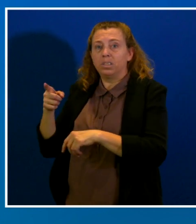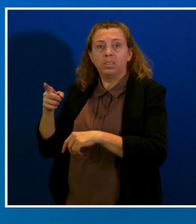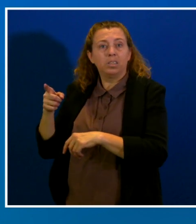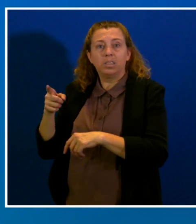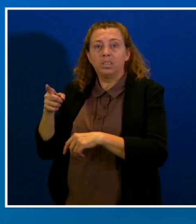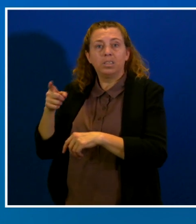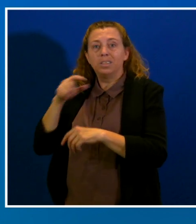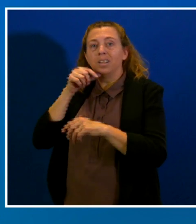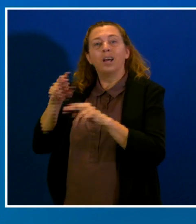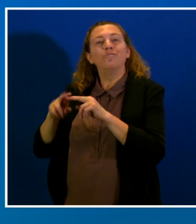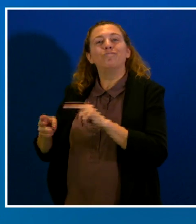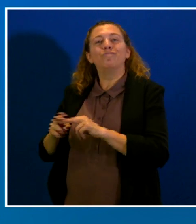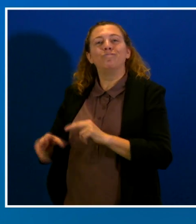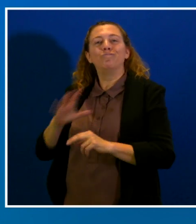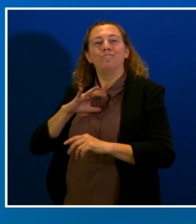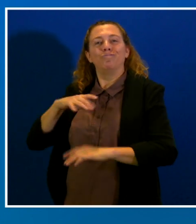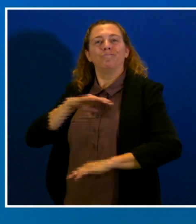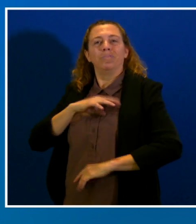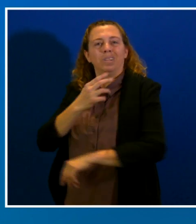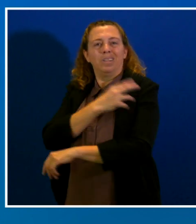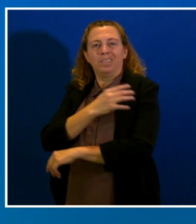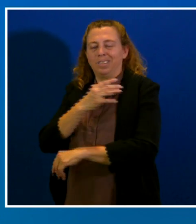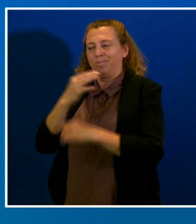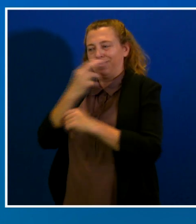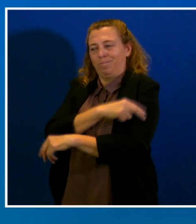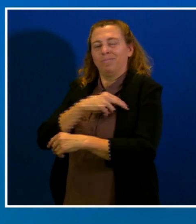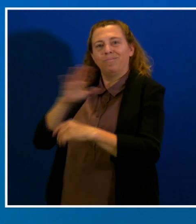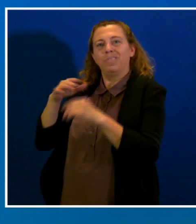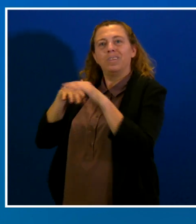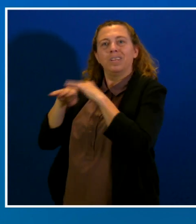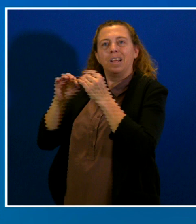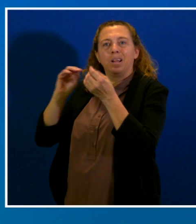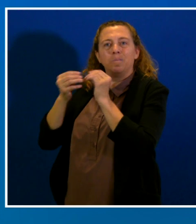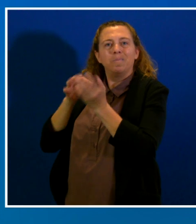The state's next review of county metrics is on Monday, May 3rd.